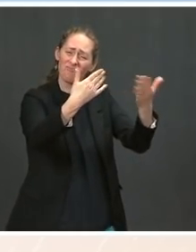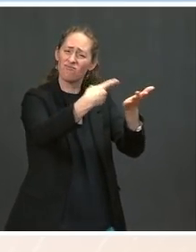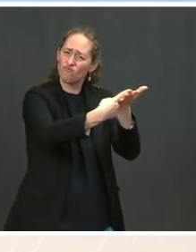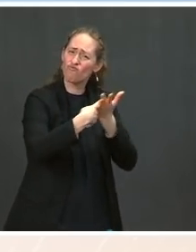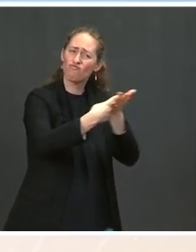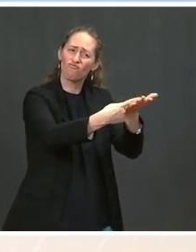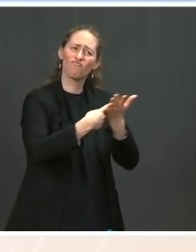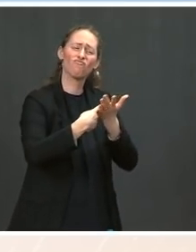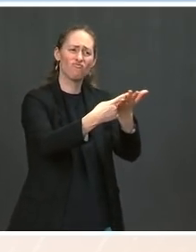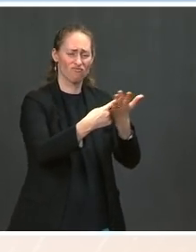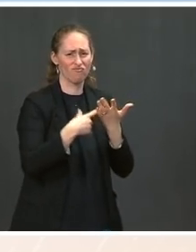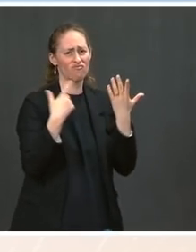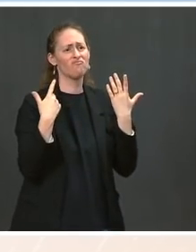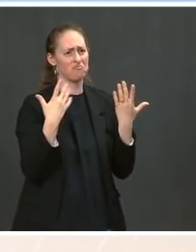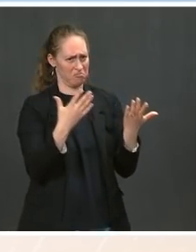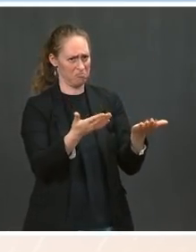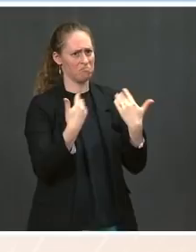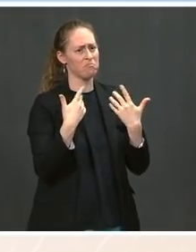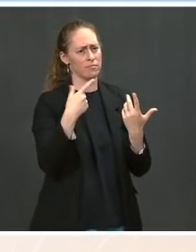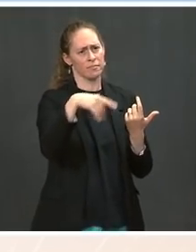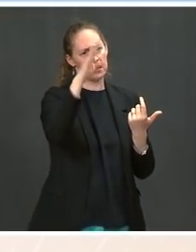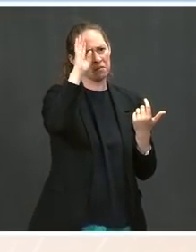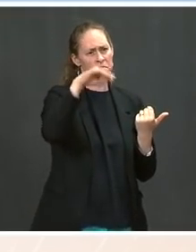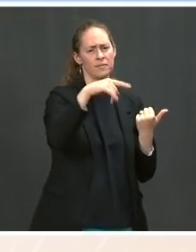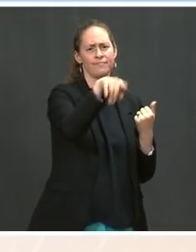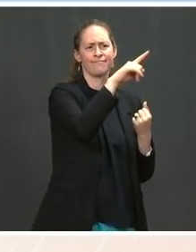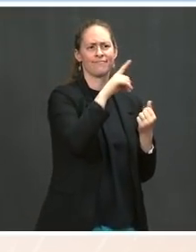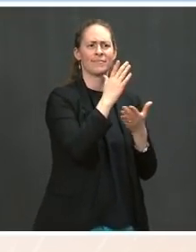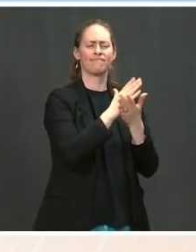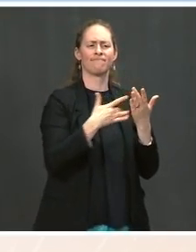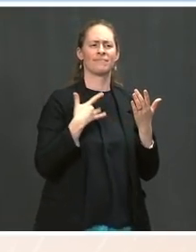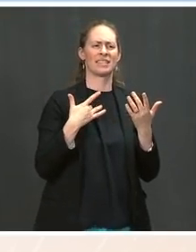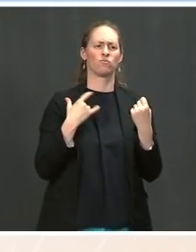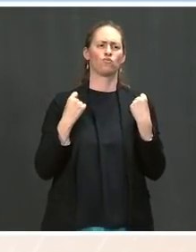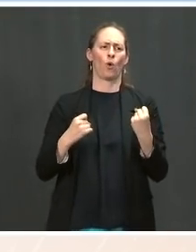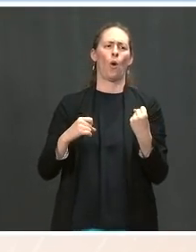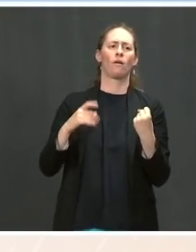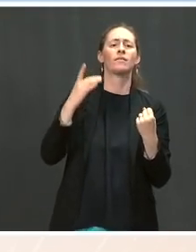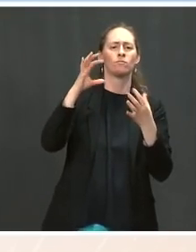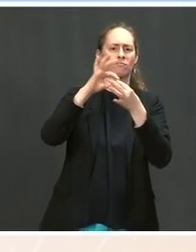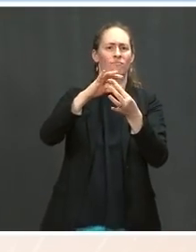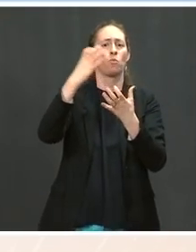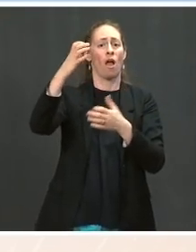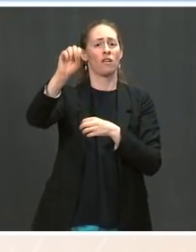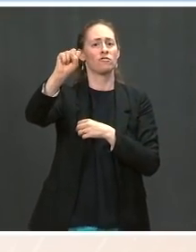about their views on the SALT deduction as well, so we're familiar with them. There's a meeting later this afternoon